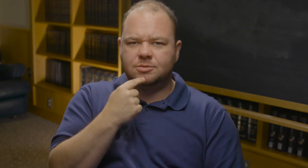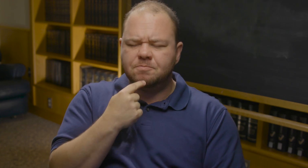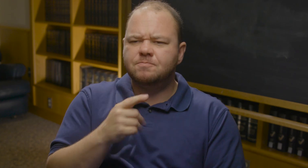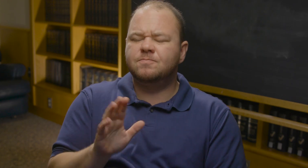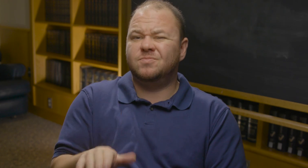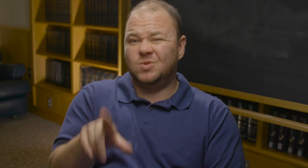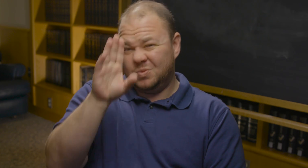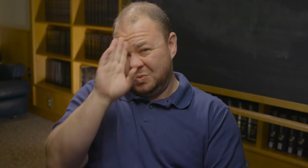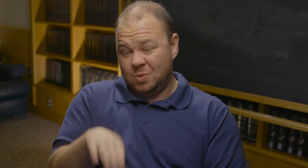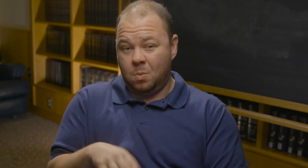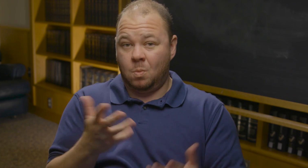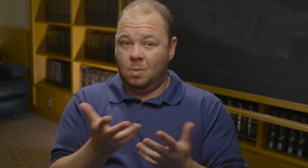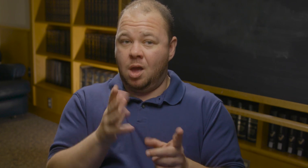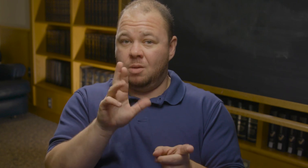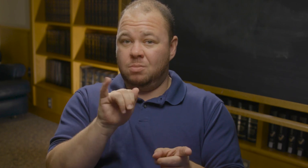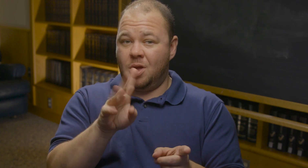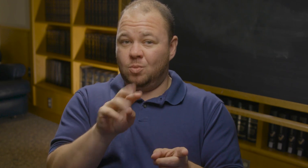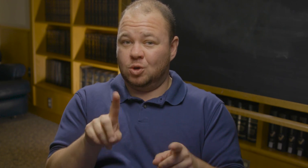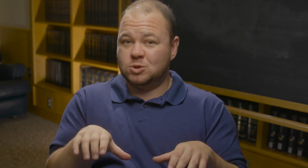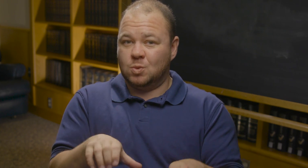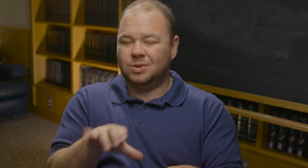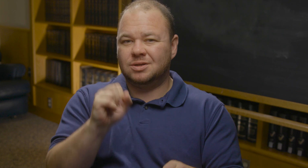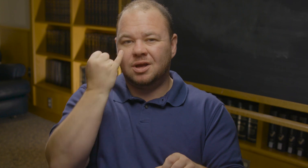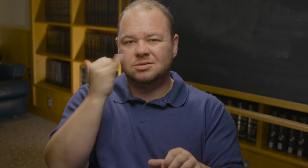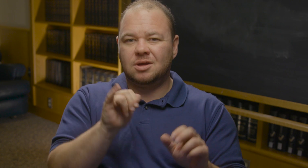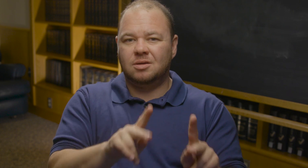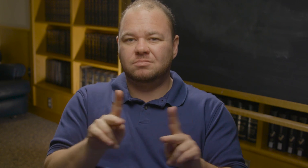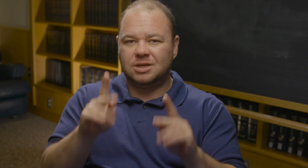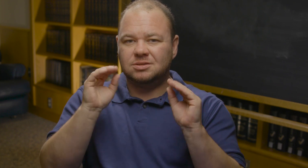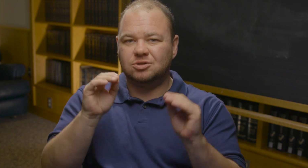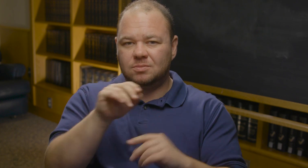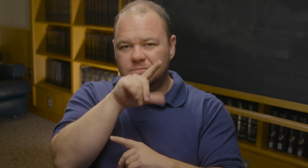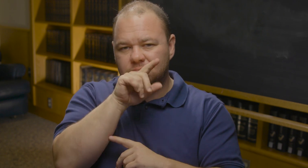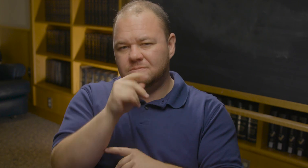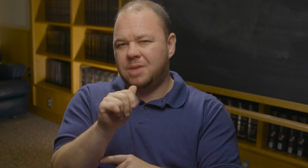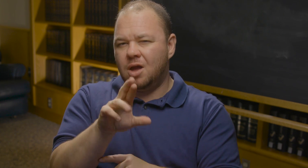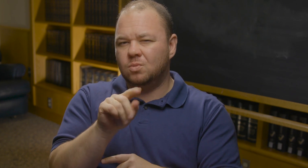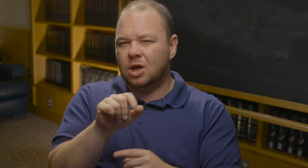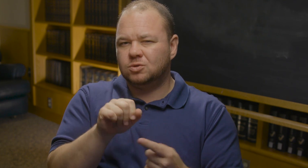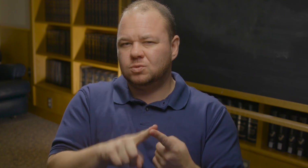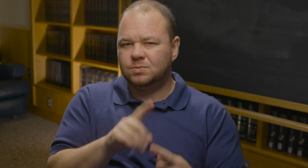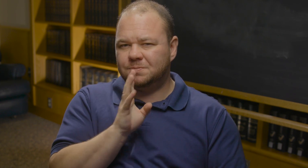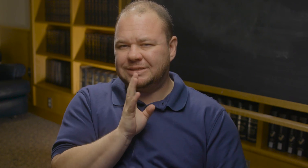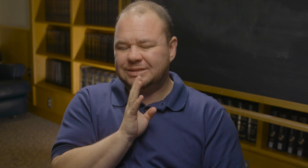He told Gallaudet, "What Braidwood is doing is akin to teaching parrots to speak;